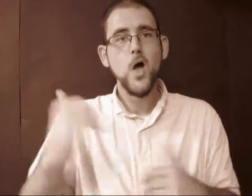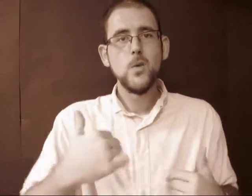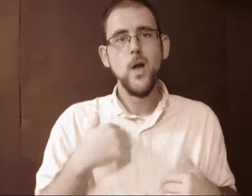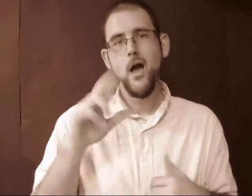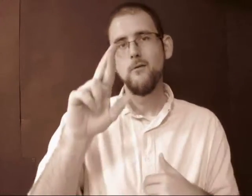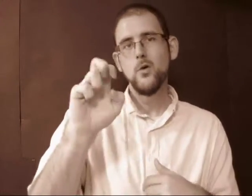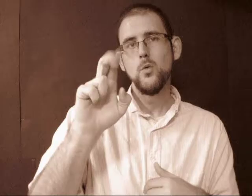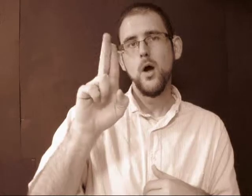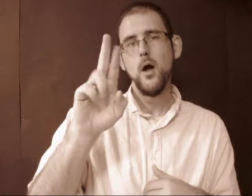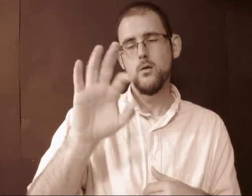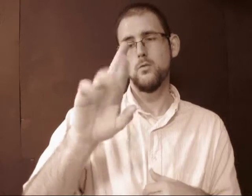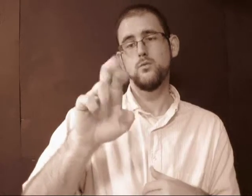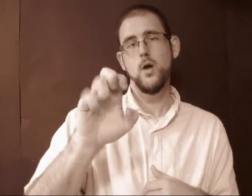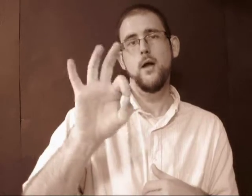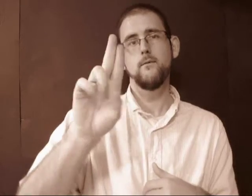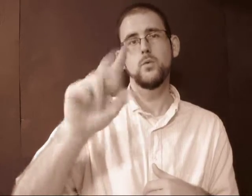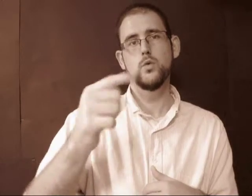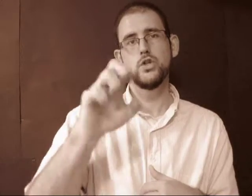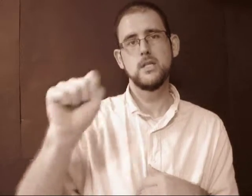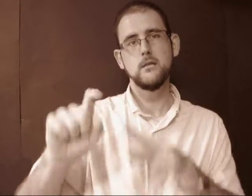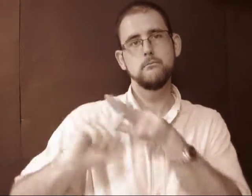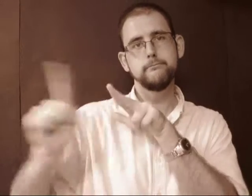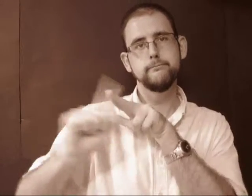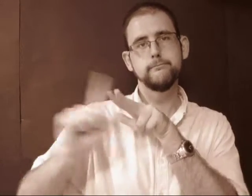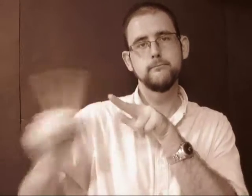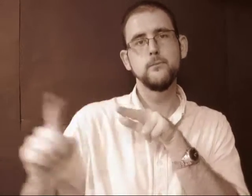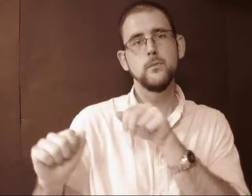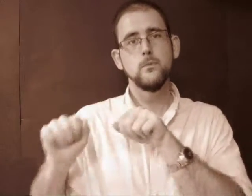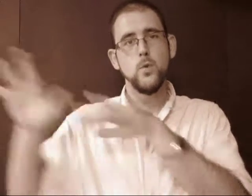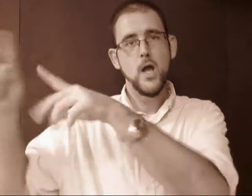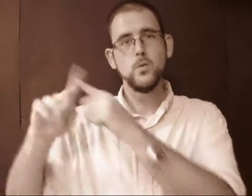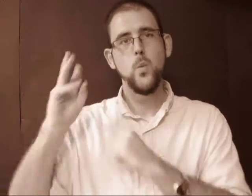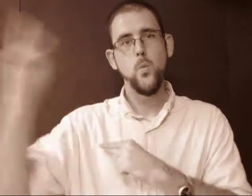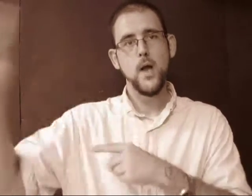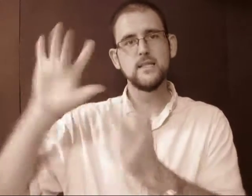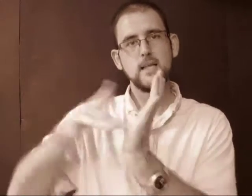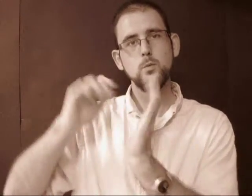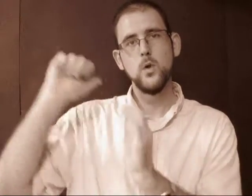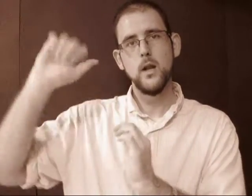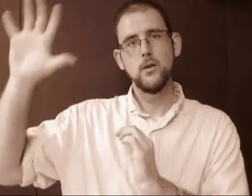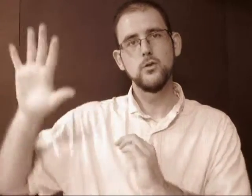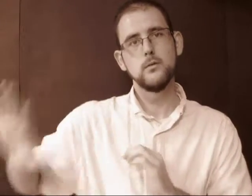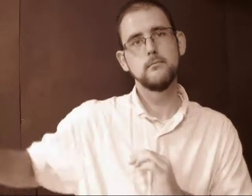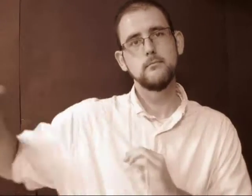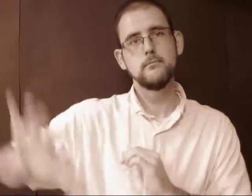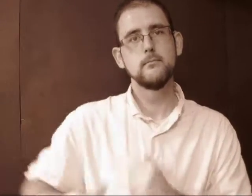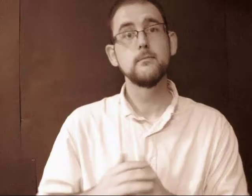You also had refugees spreading the infection westward into Central Asia.